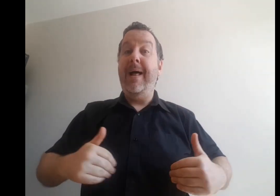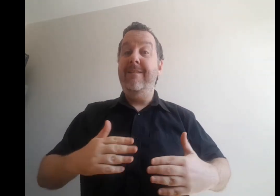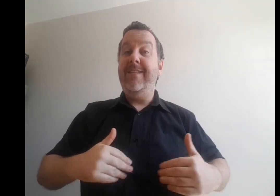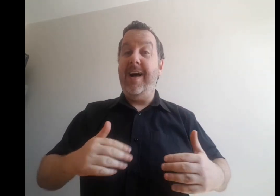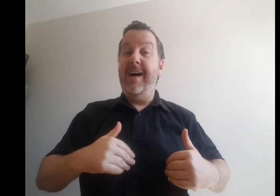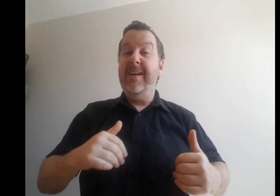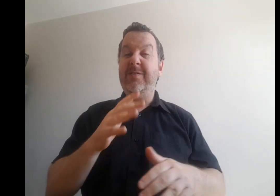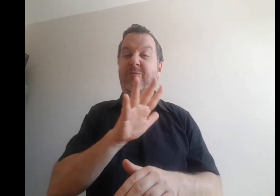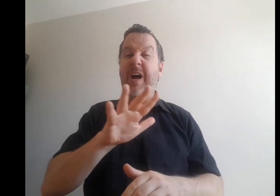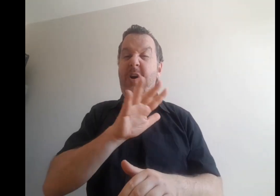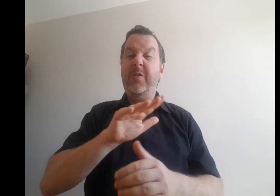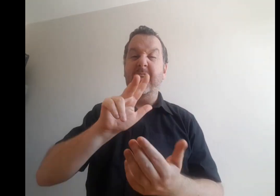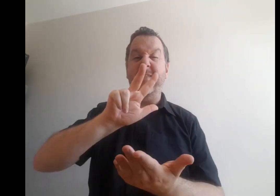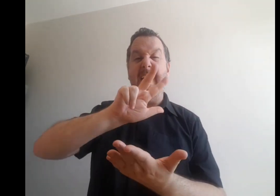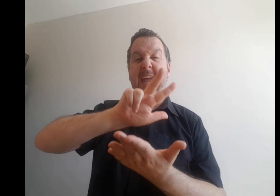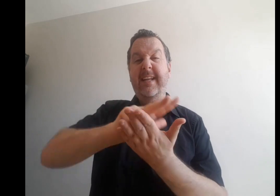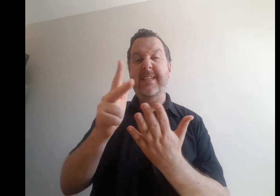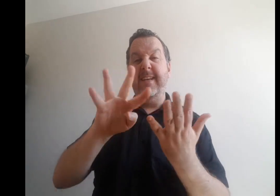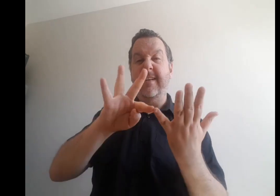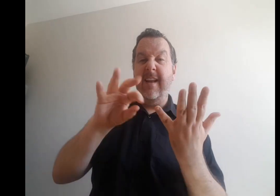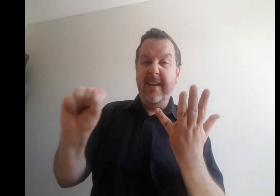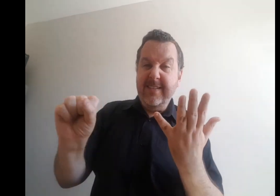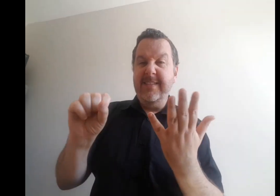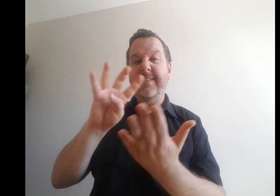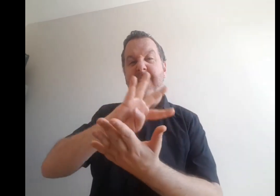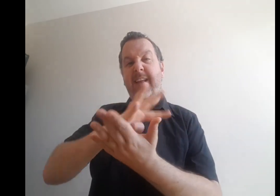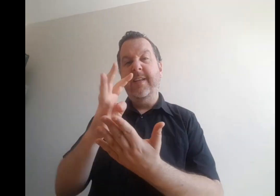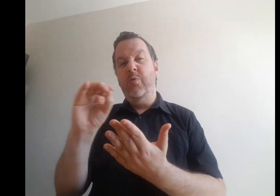around the turn of the century, for stealing.